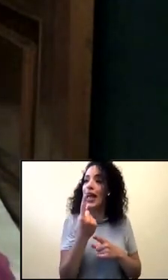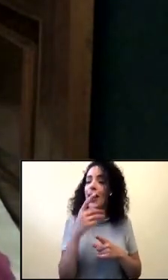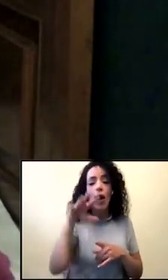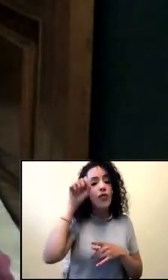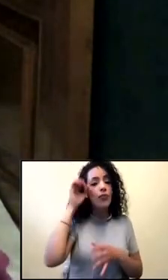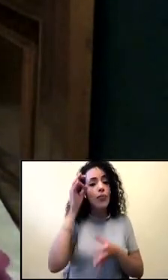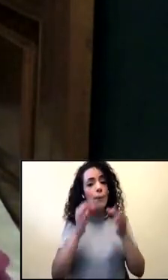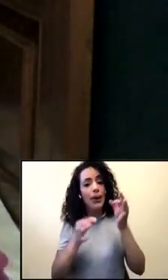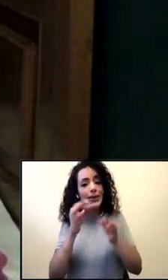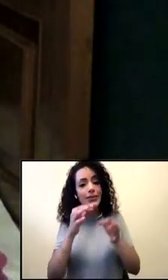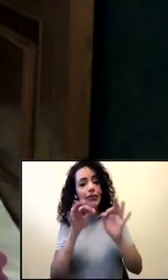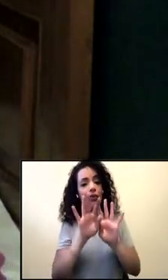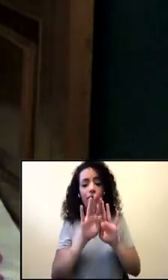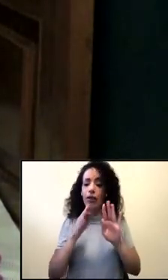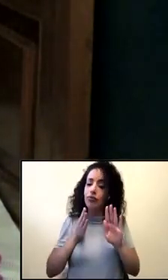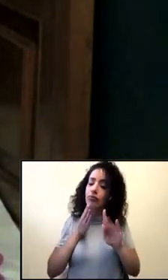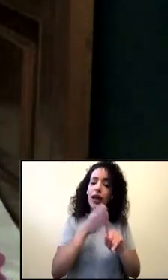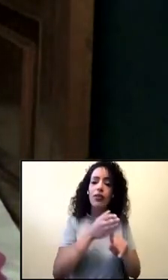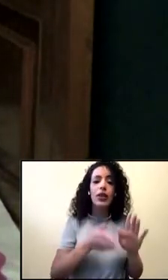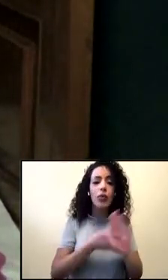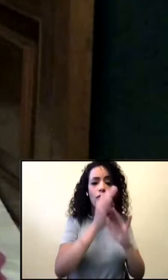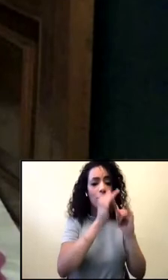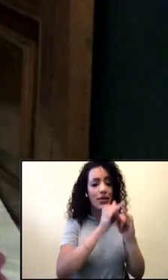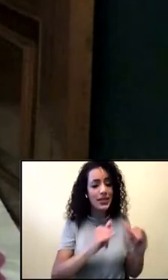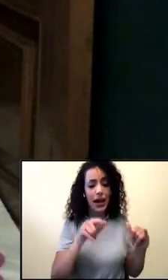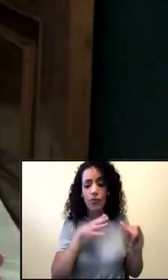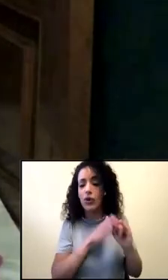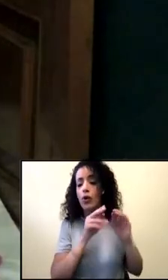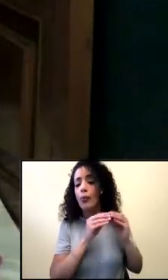and we went from this camp to this camp to this camp. This is what I remember",